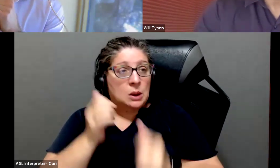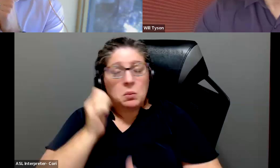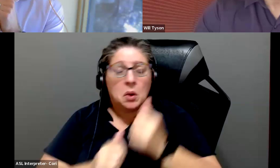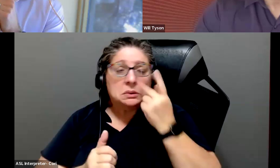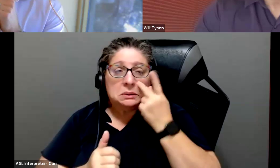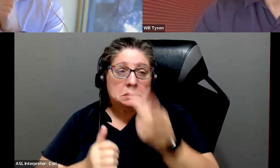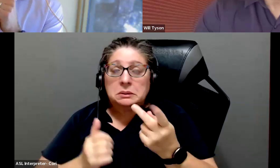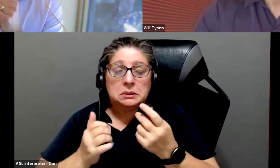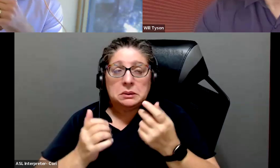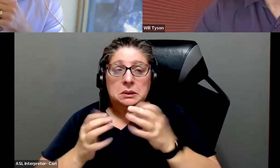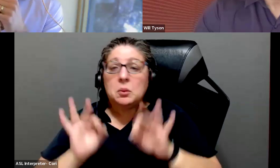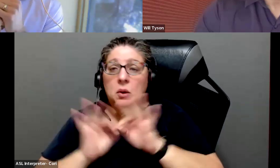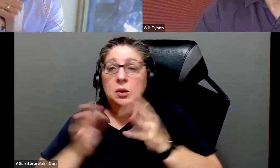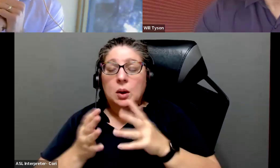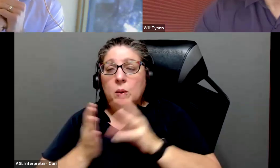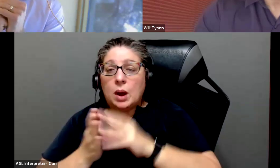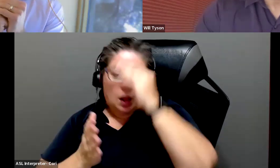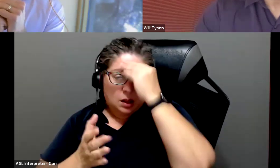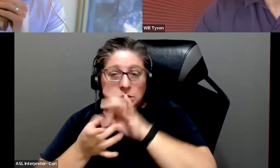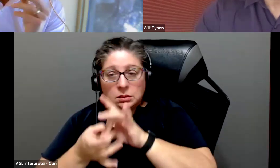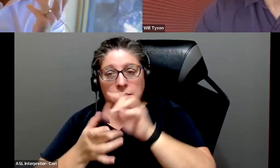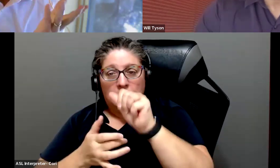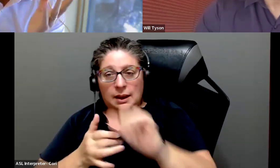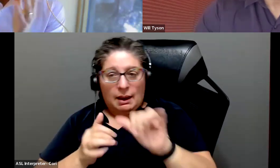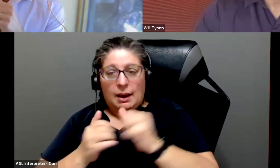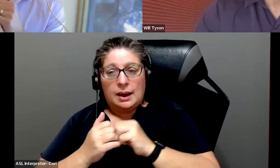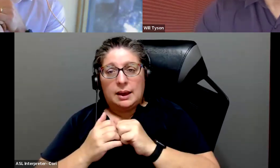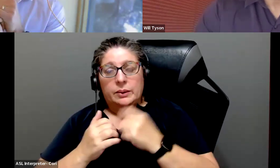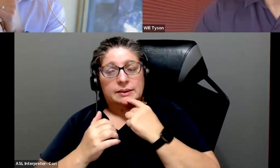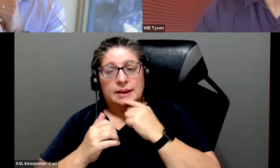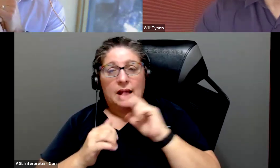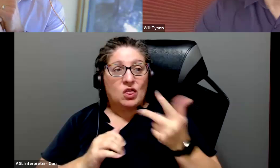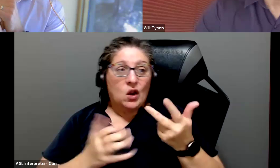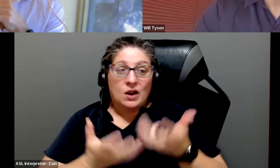are just kind of what I am learning around AI. I should say a third bucket that I'm focusing on right now